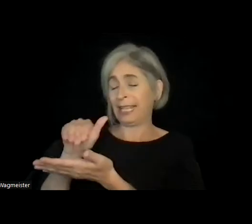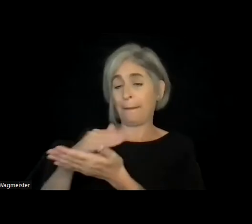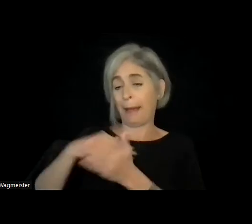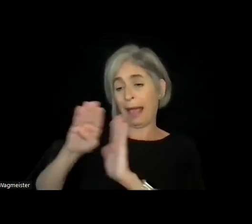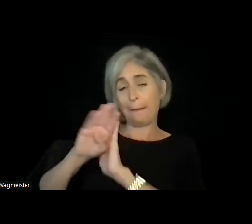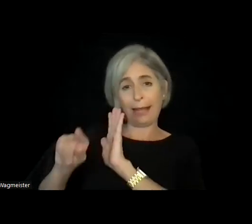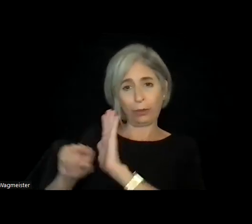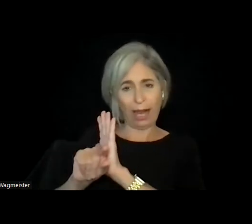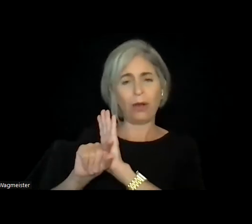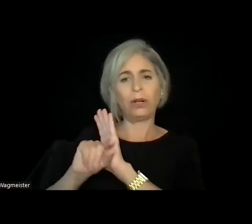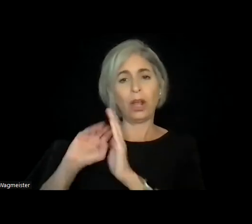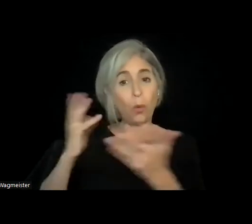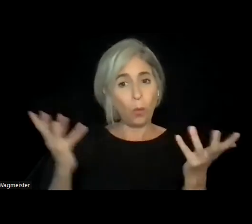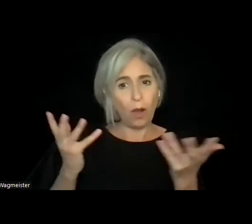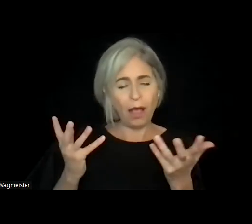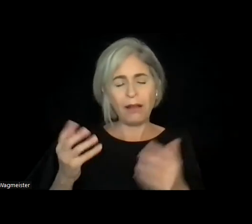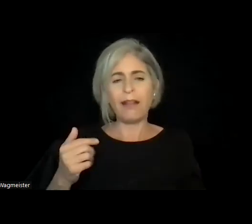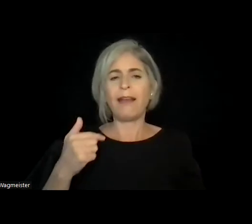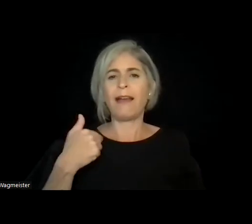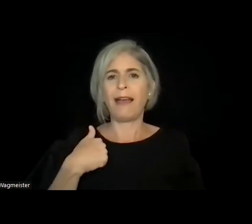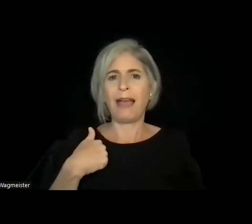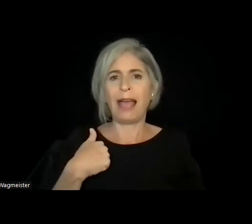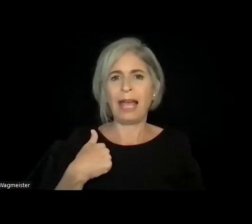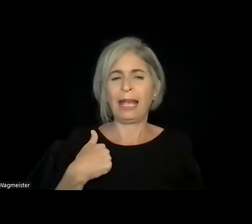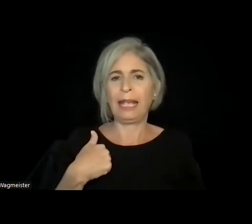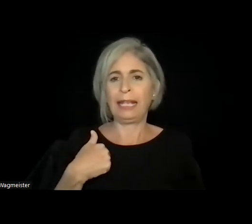2D2 center, the rehabilitation research and design center, it